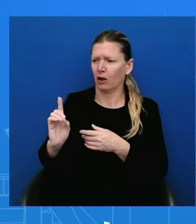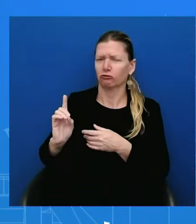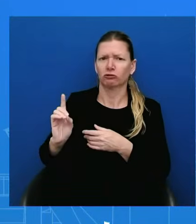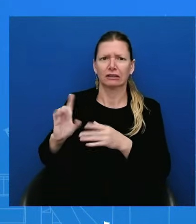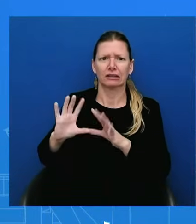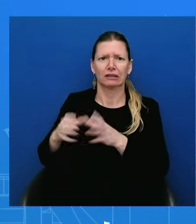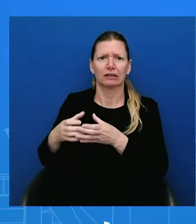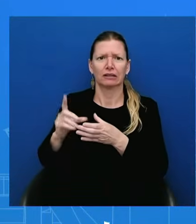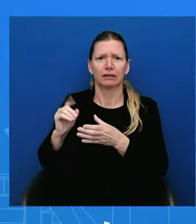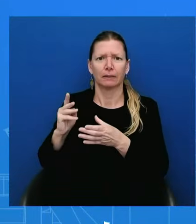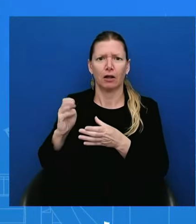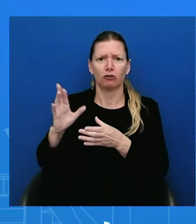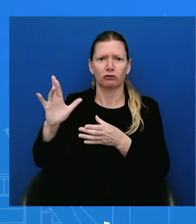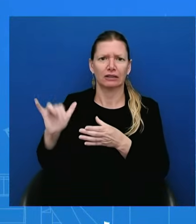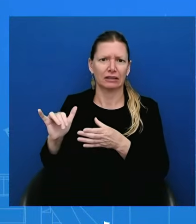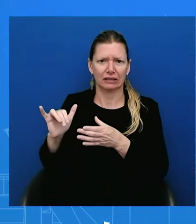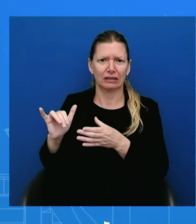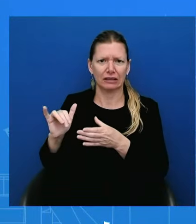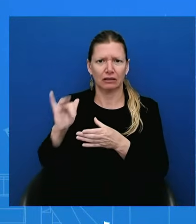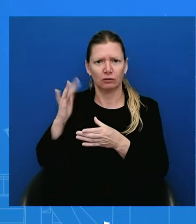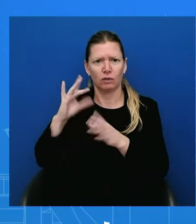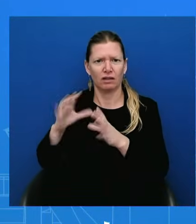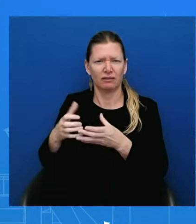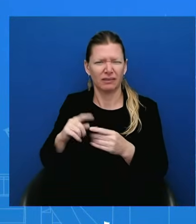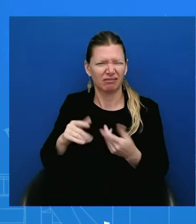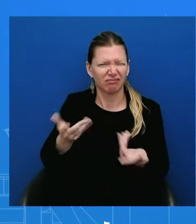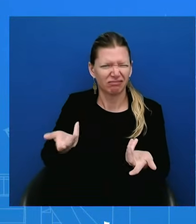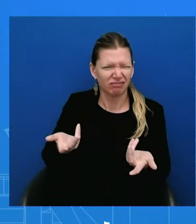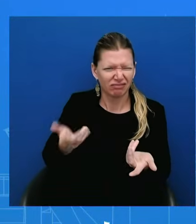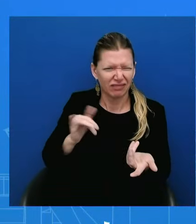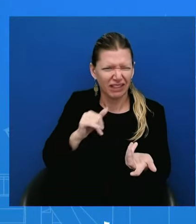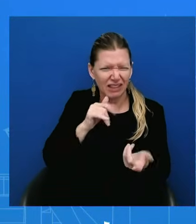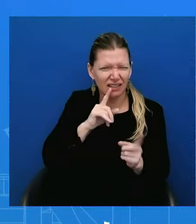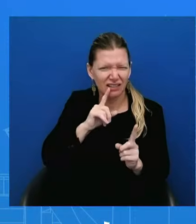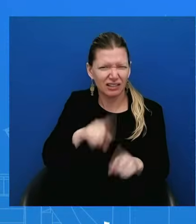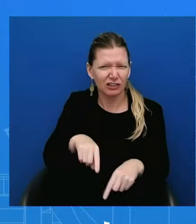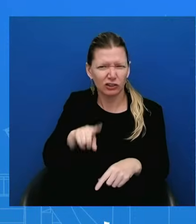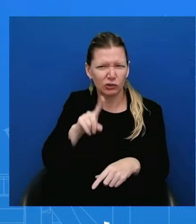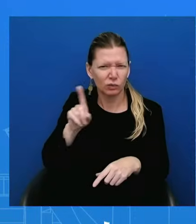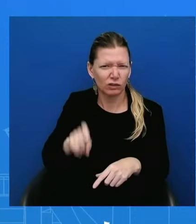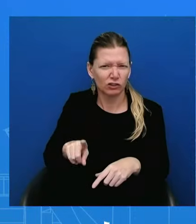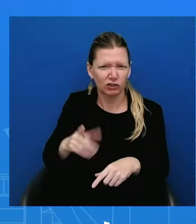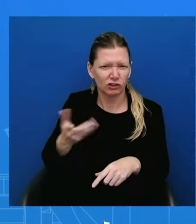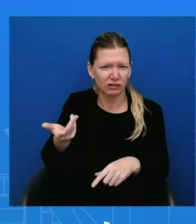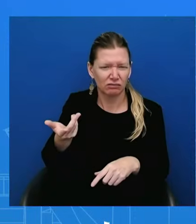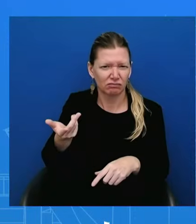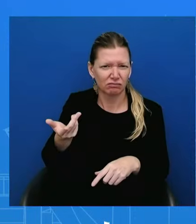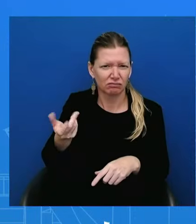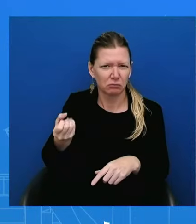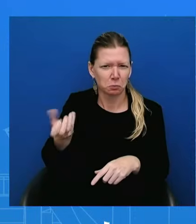why he thought he was in the way of democracy. Ms. Jean-Pierre: I mean -- The Press: So -- Ms. Jean-Pierre: Oh, go ahead. Sorry. The Press: Why did he make this decision? Ms. Jean-Pierre: I mean, look, a new generation --